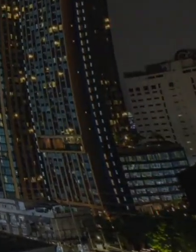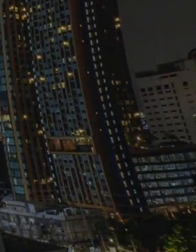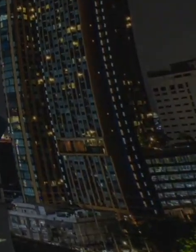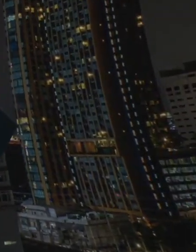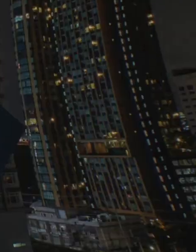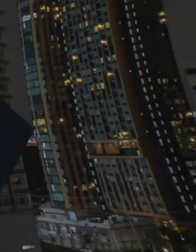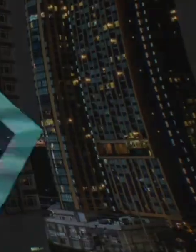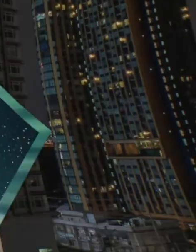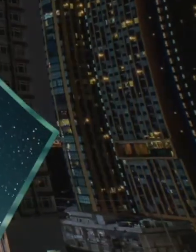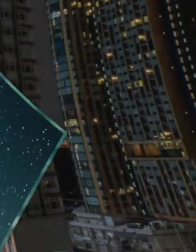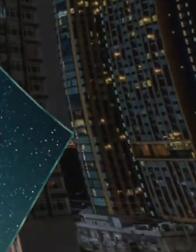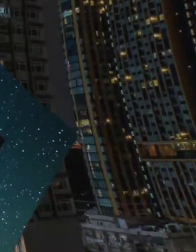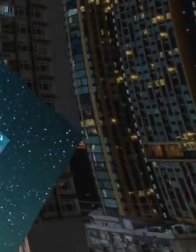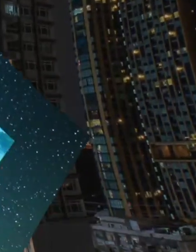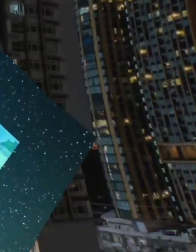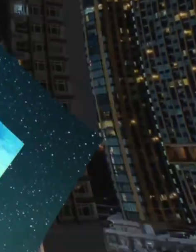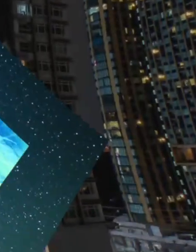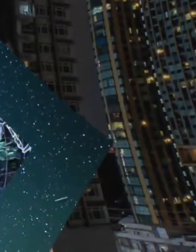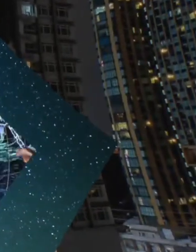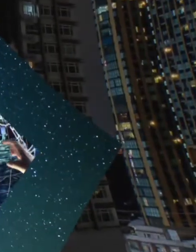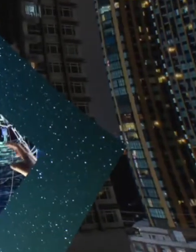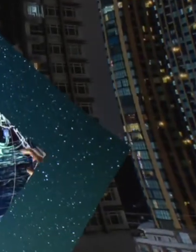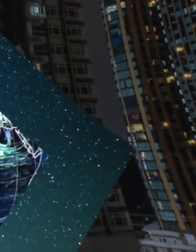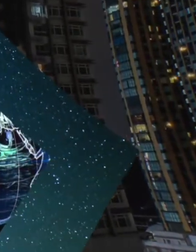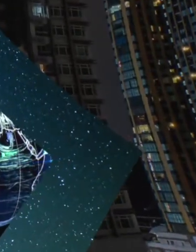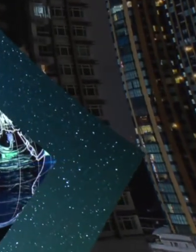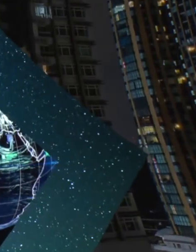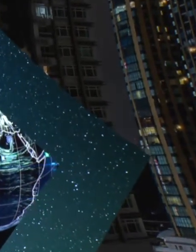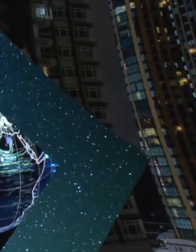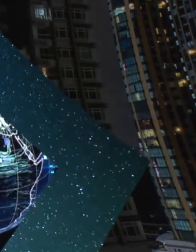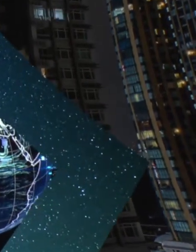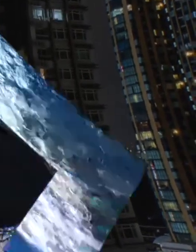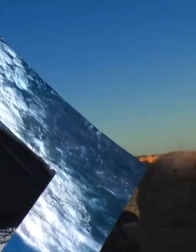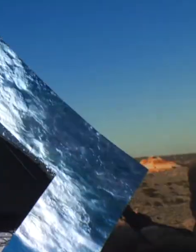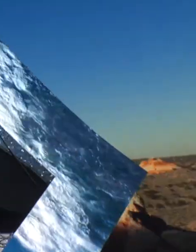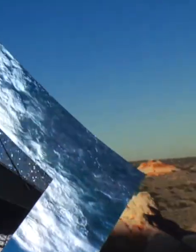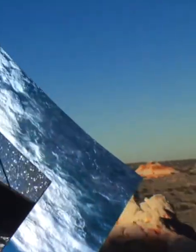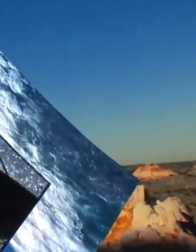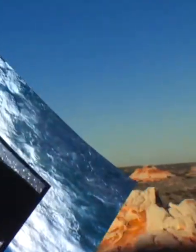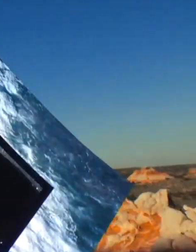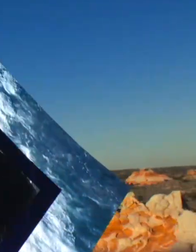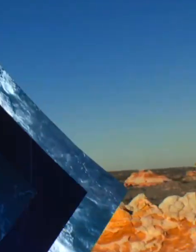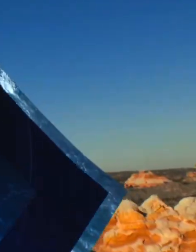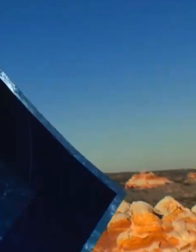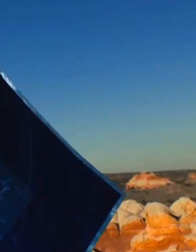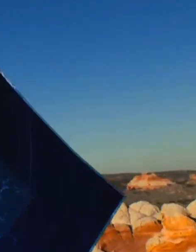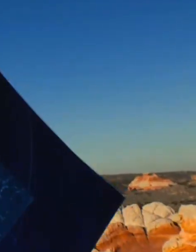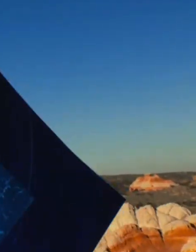Move insight to impact faster, so you can imagine bigger.